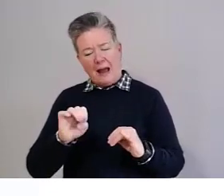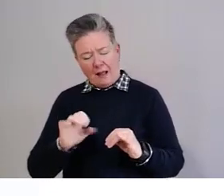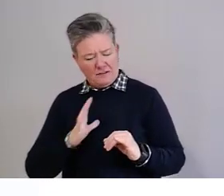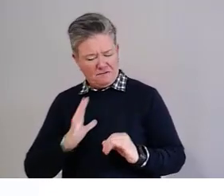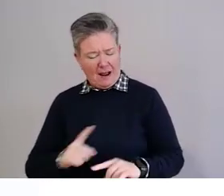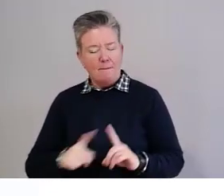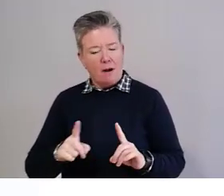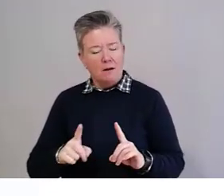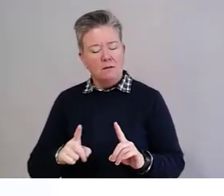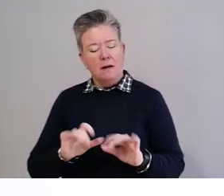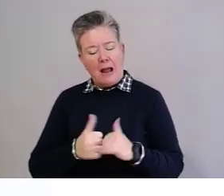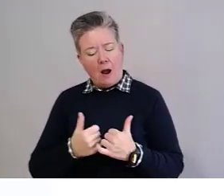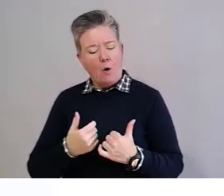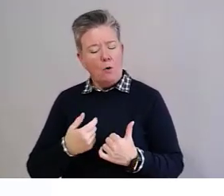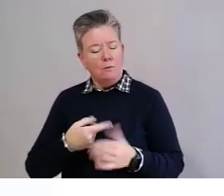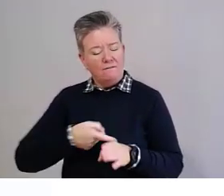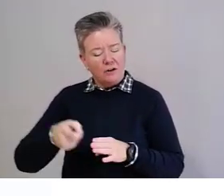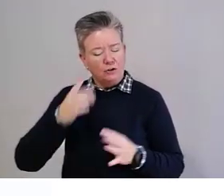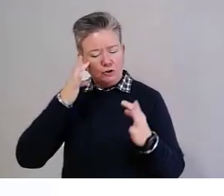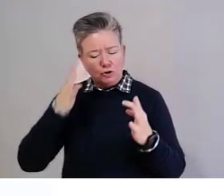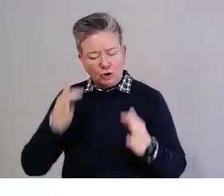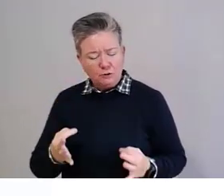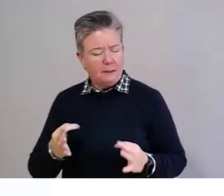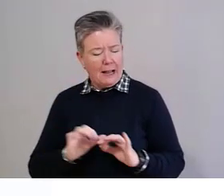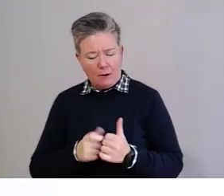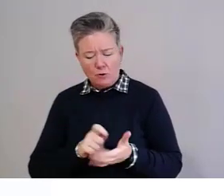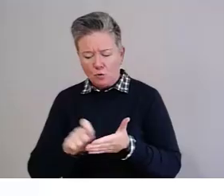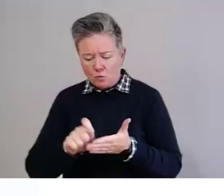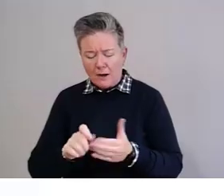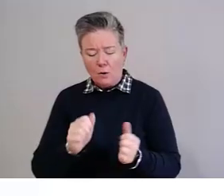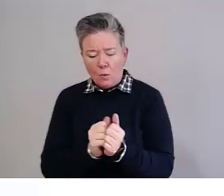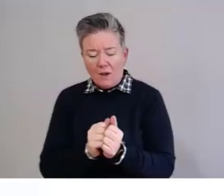and how reports are written while maintaining the shared standards